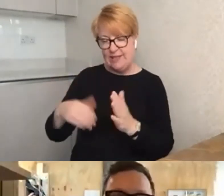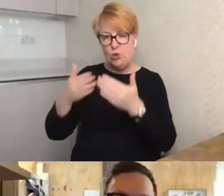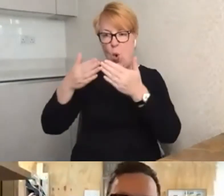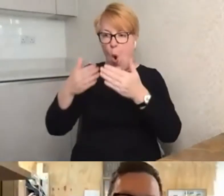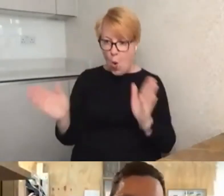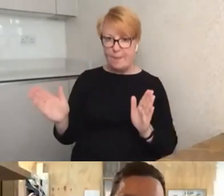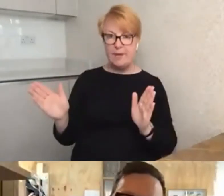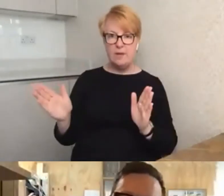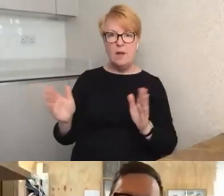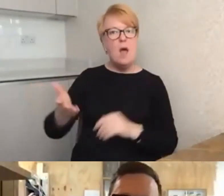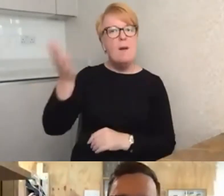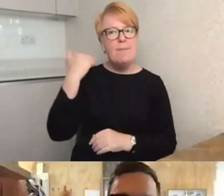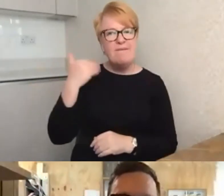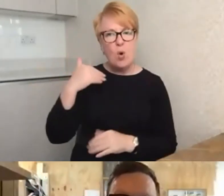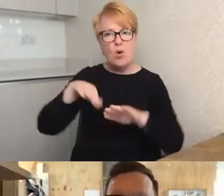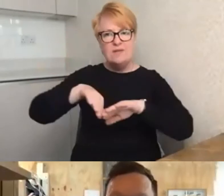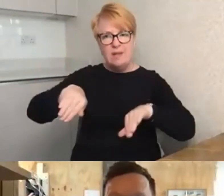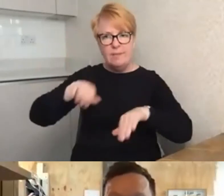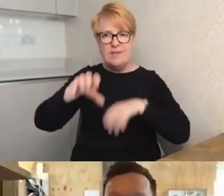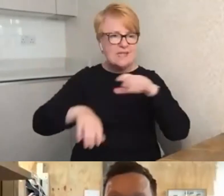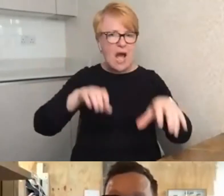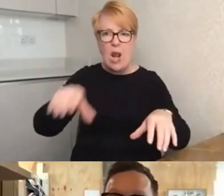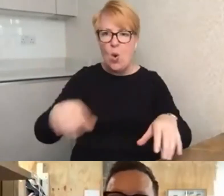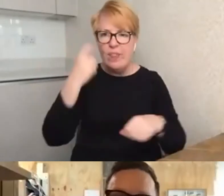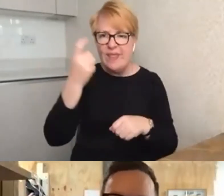and I think there is a need to go a bit further to think about how do